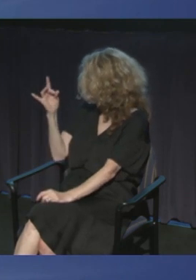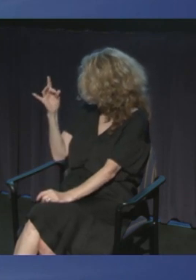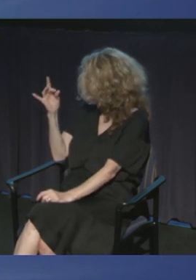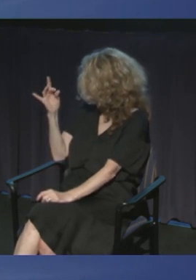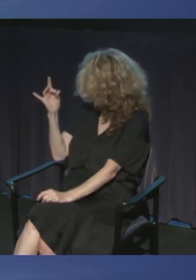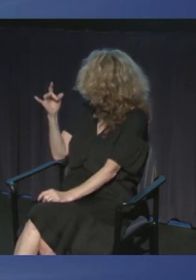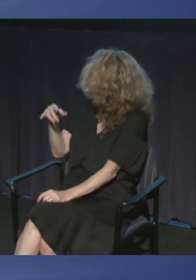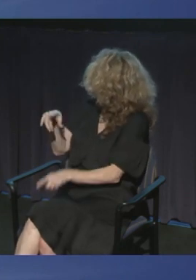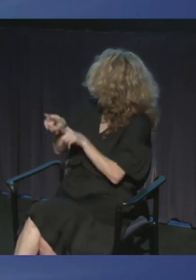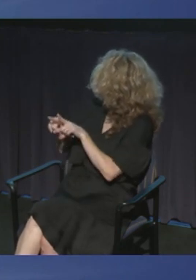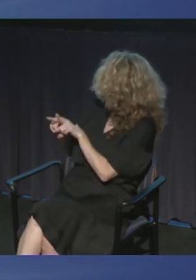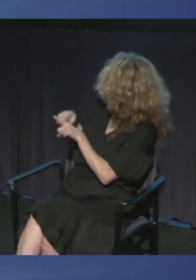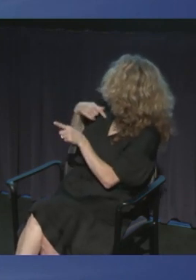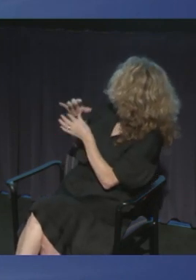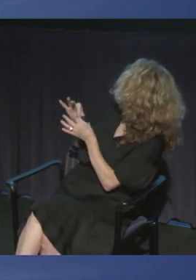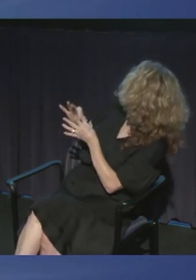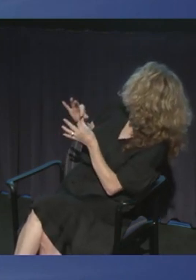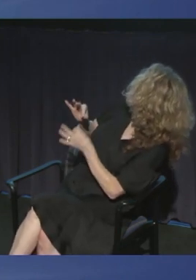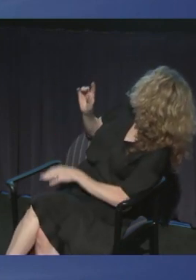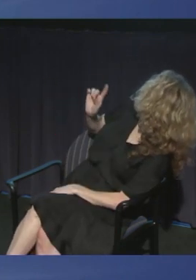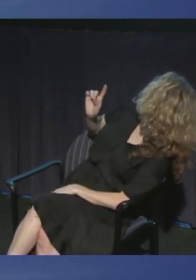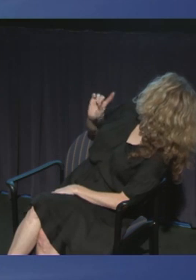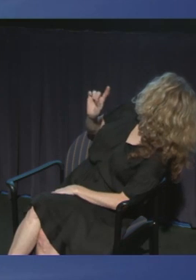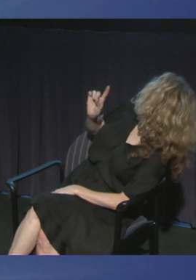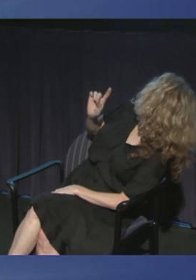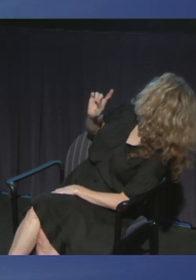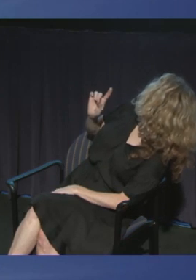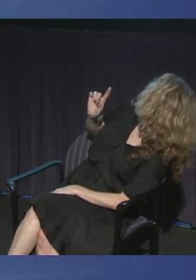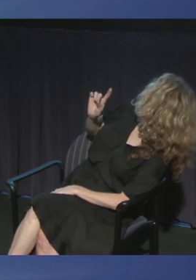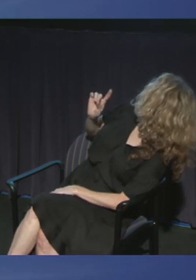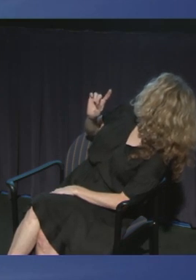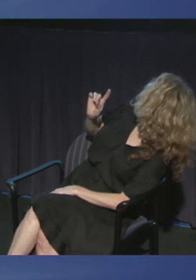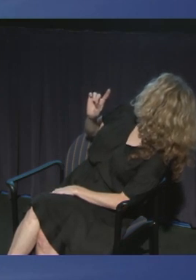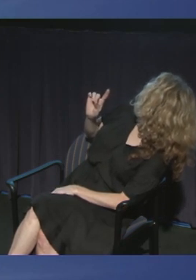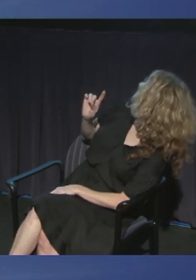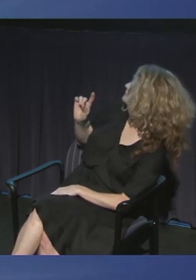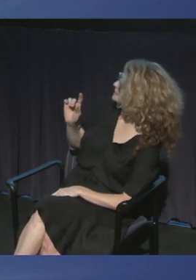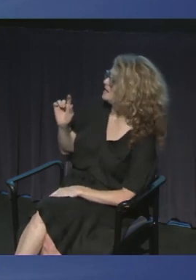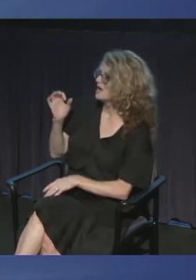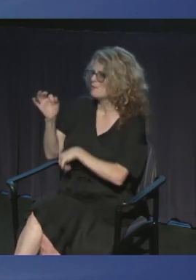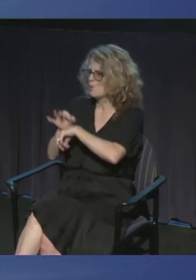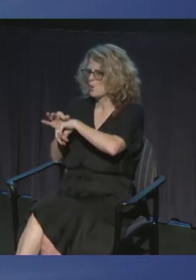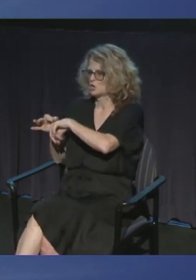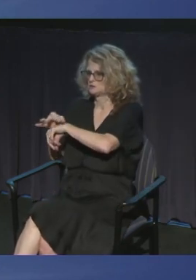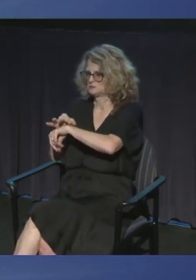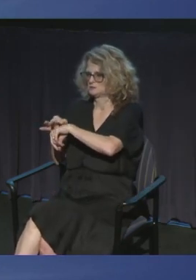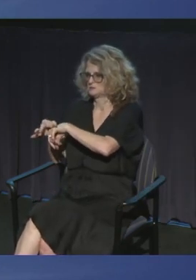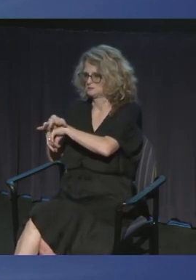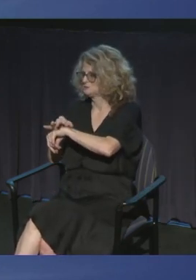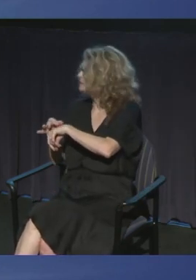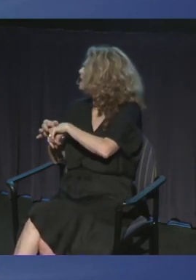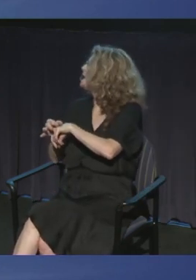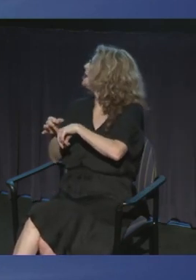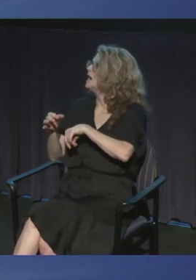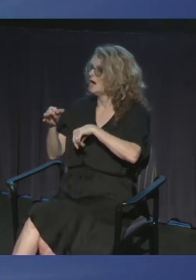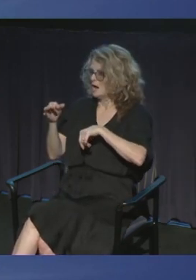MENTIONED GASTRIN B, WHICH CLEAVED AND FORMS THE MEMBRANE